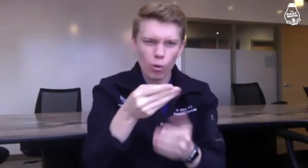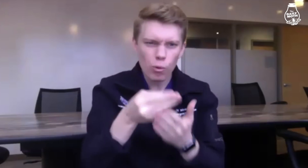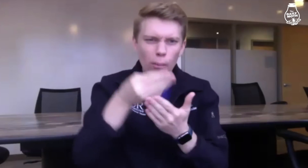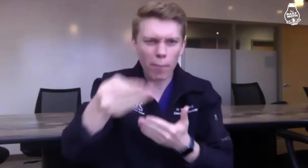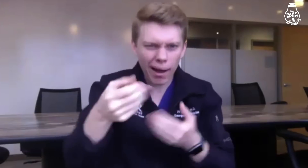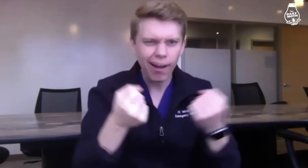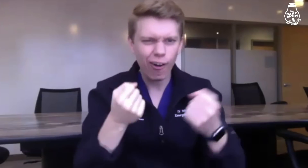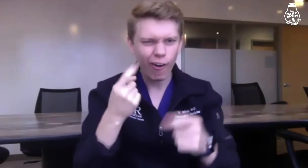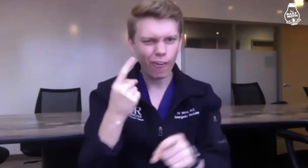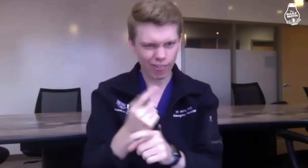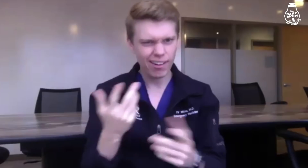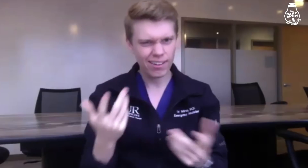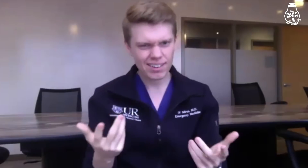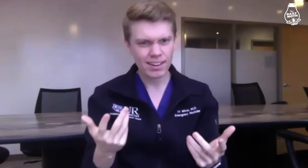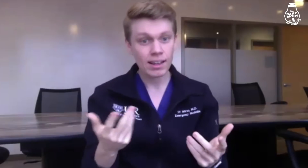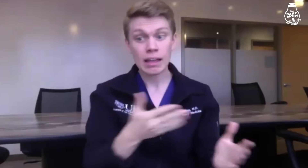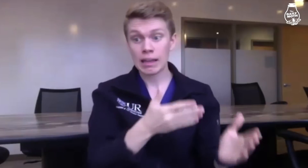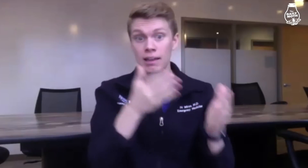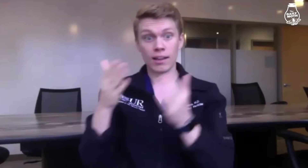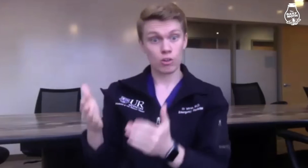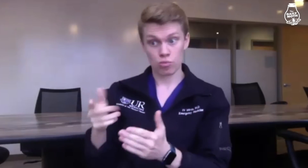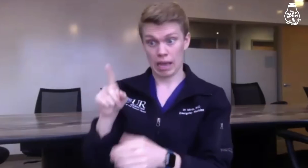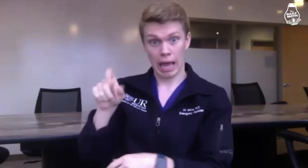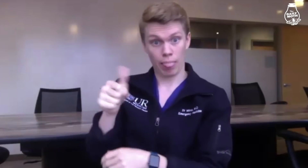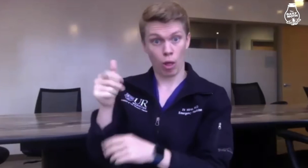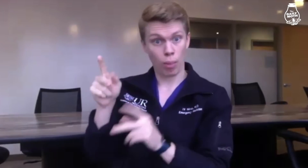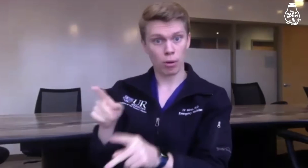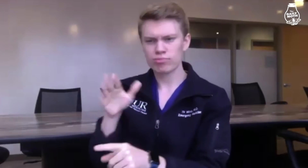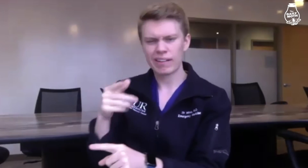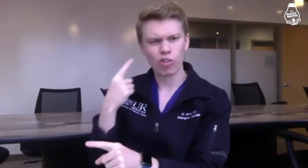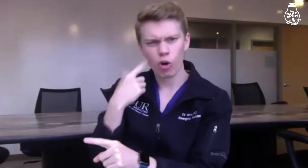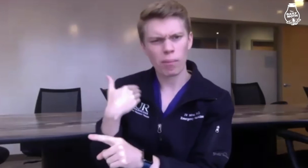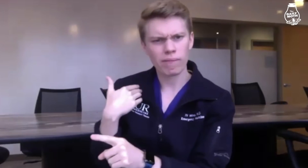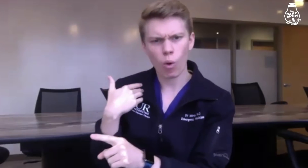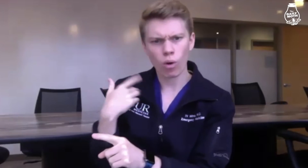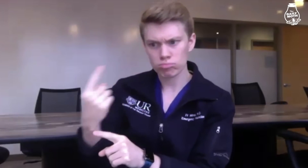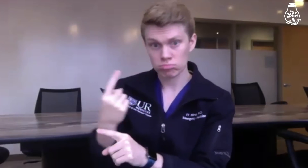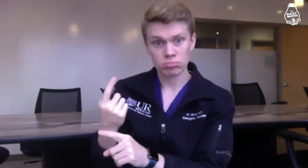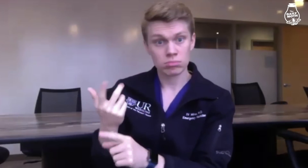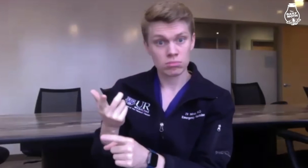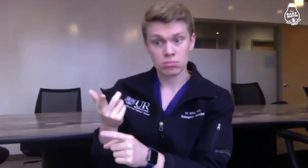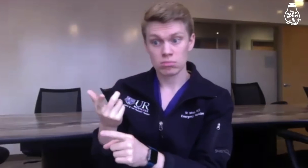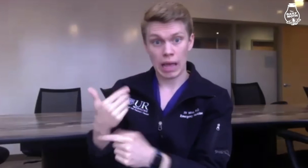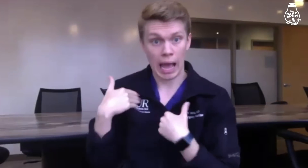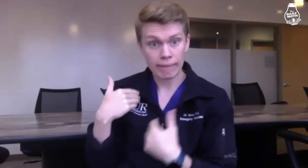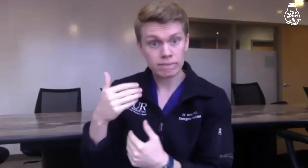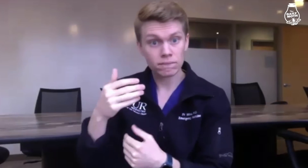you should ask before you purchase a car, right? Now, with the other person, you've never heard of it before.